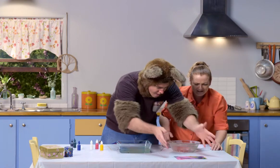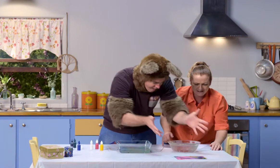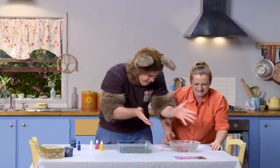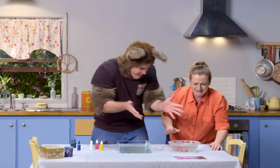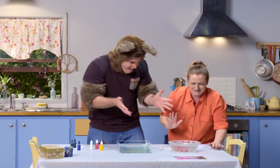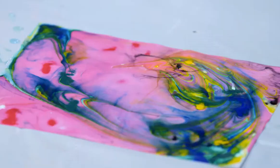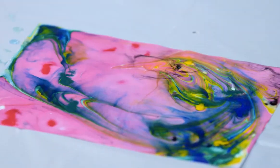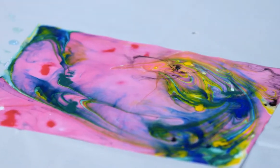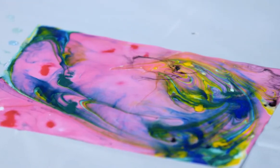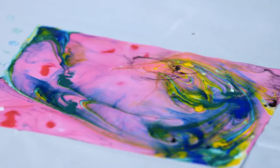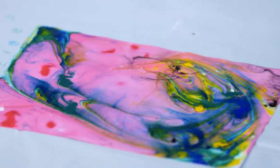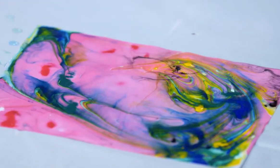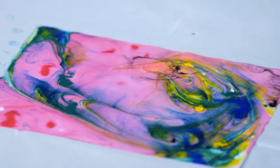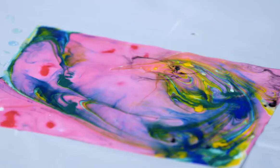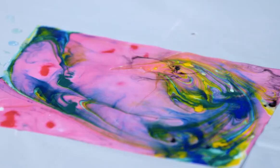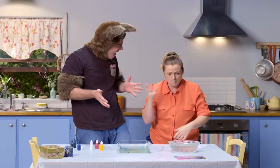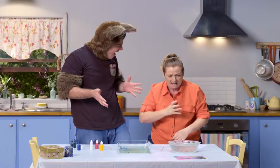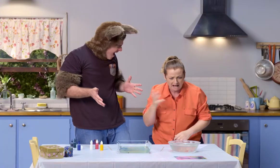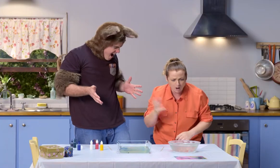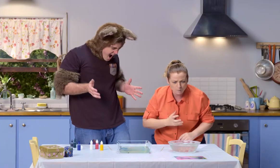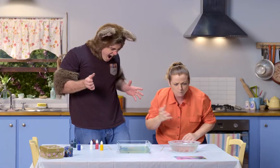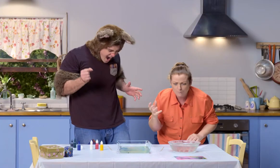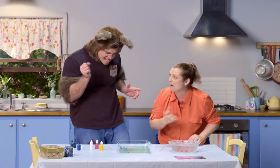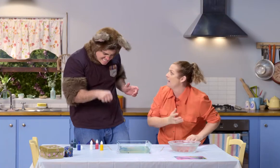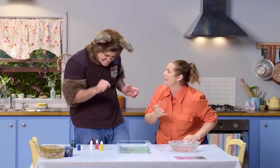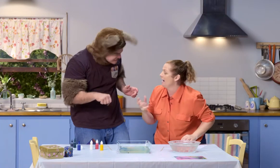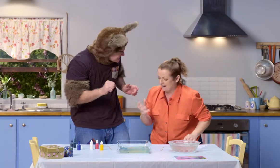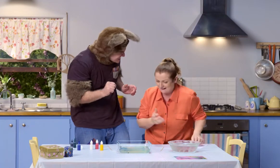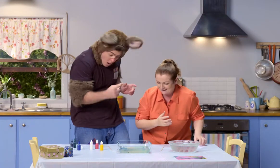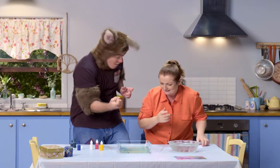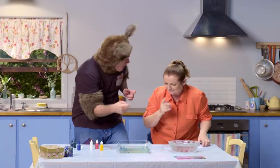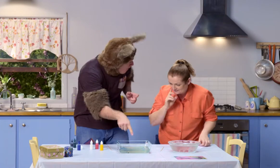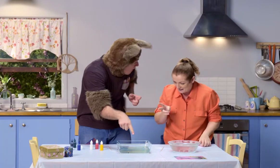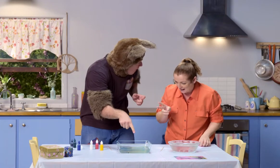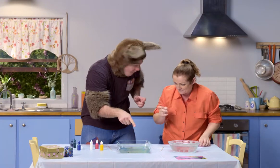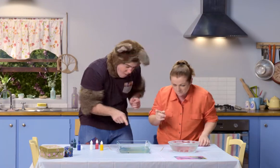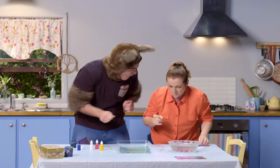Oh! Wow! Oh, can we do another? Yes, try again.